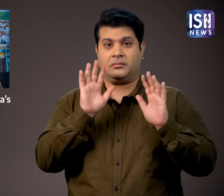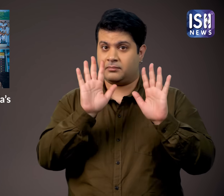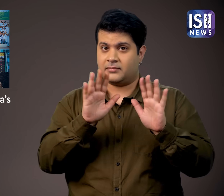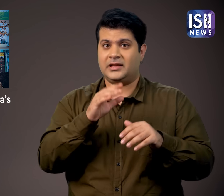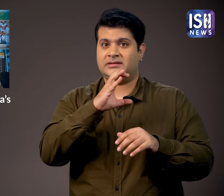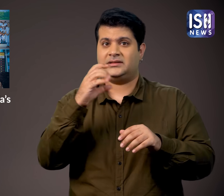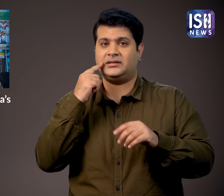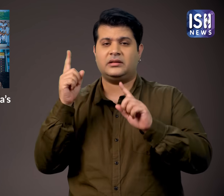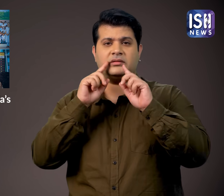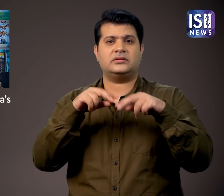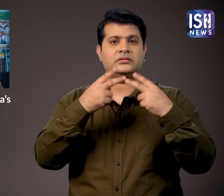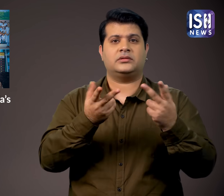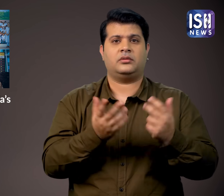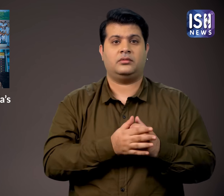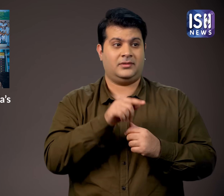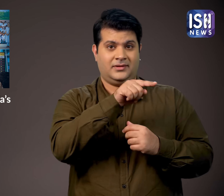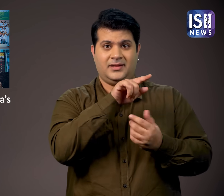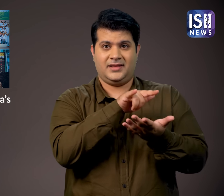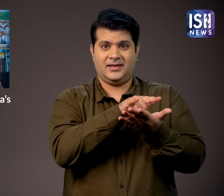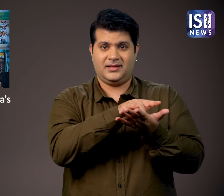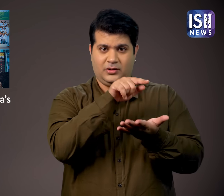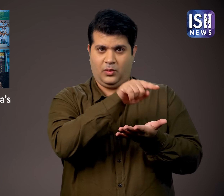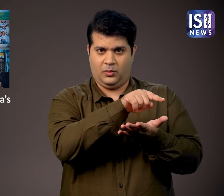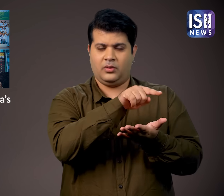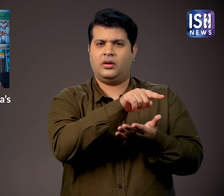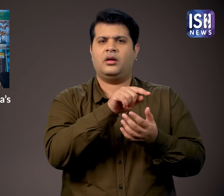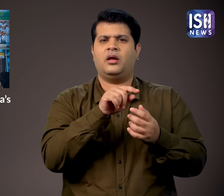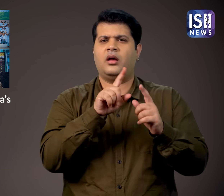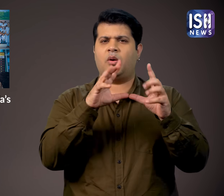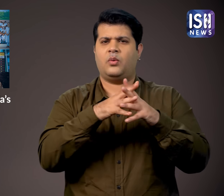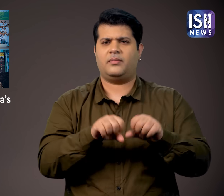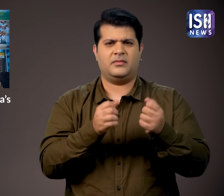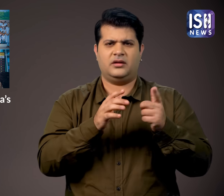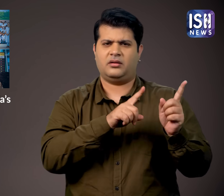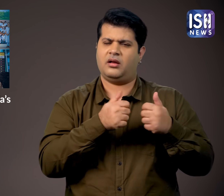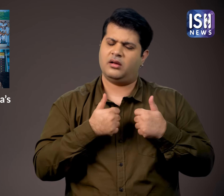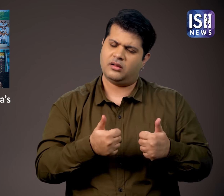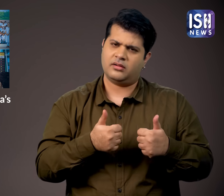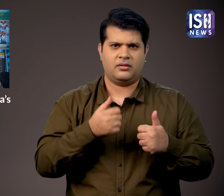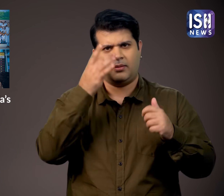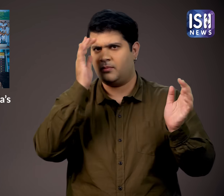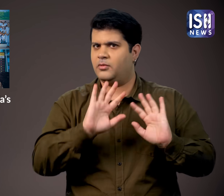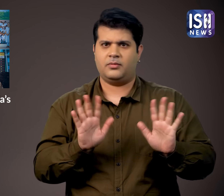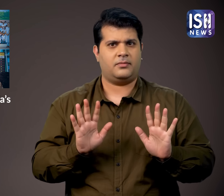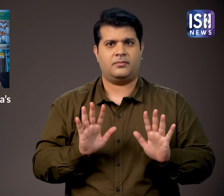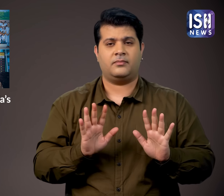The CCI replied that IndiGo had not done anything illegal.